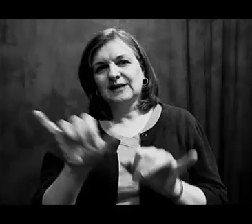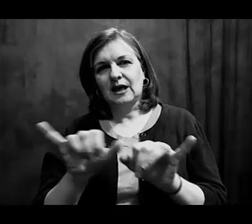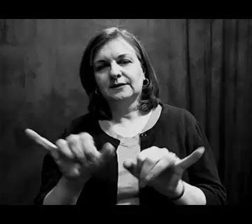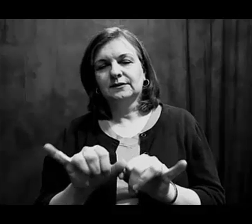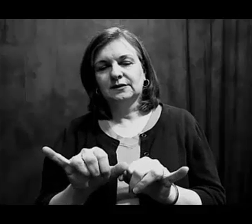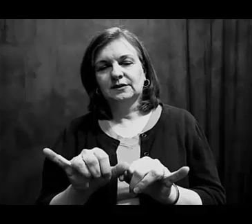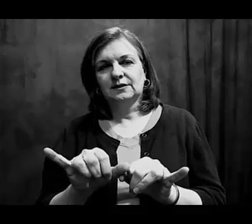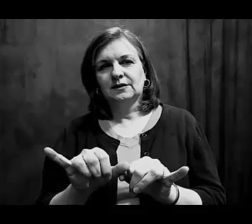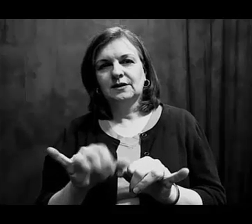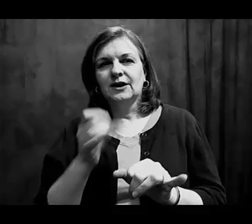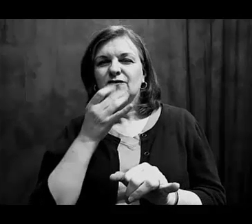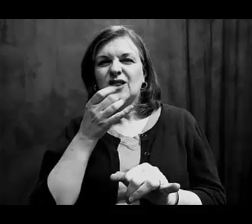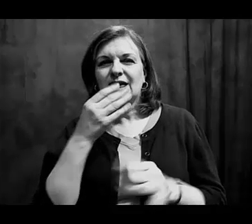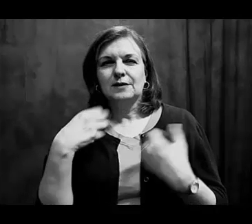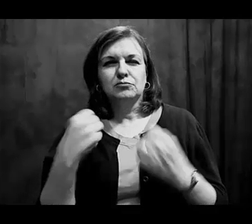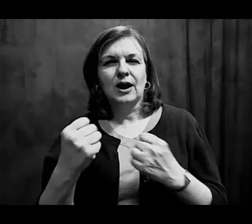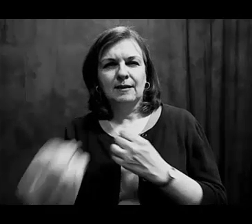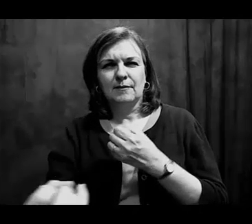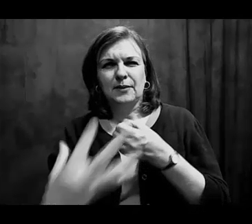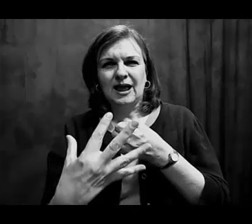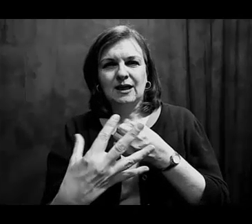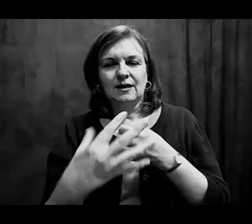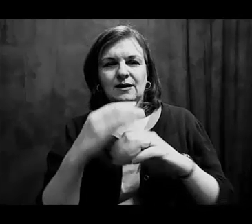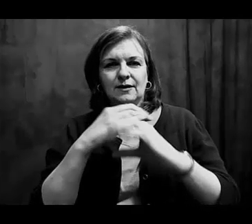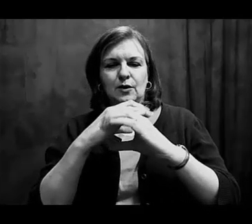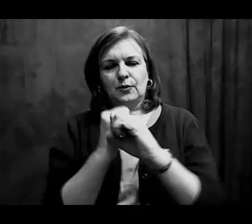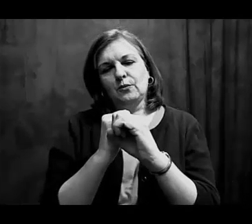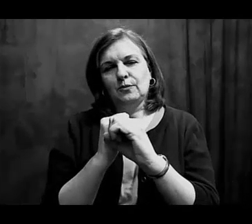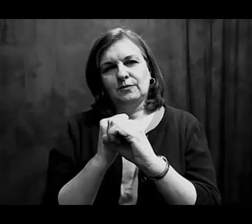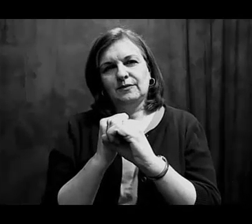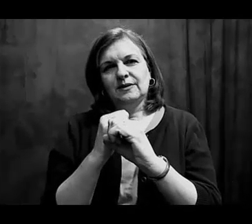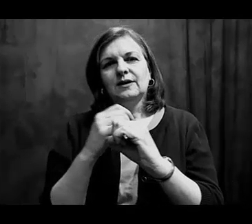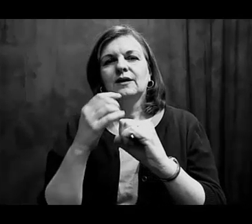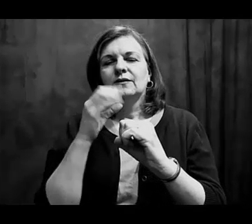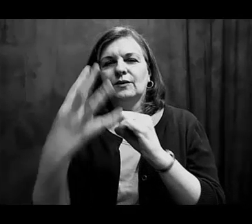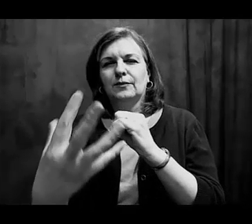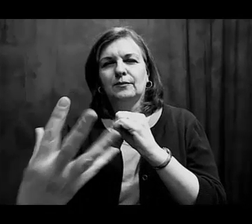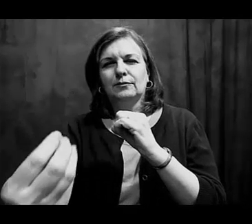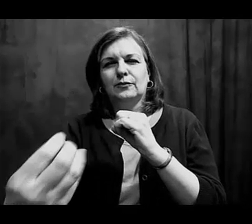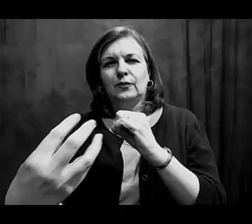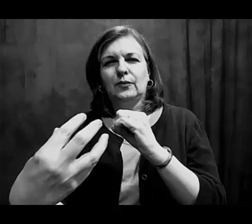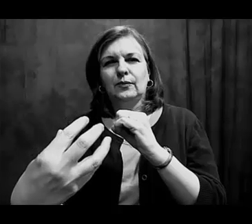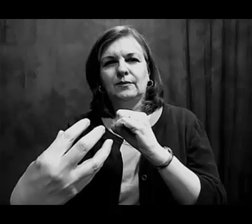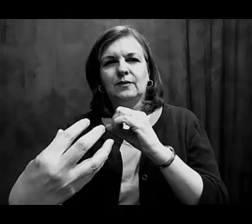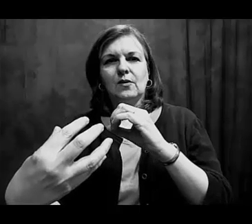under bright light conditions your pupil is very small under a dim light conditions your